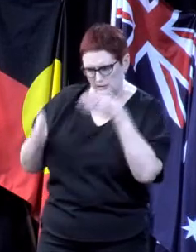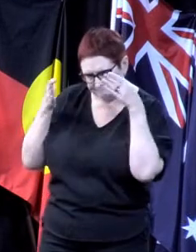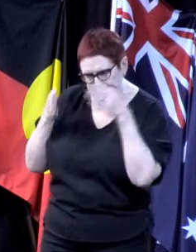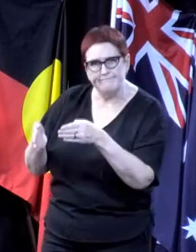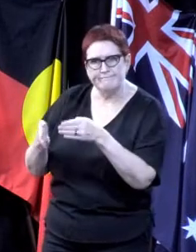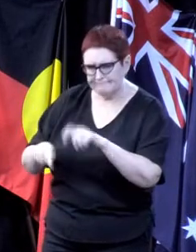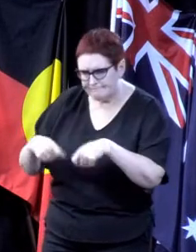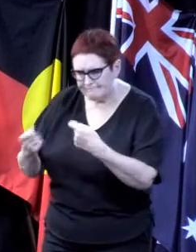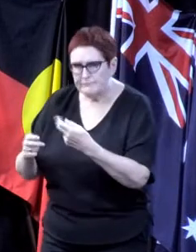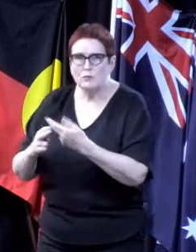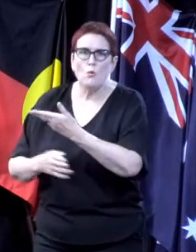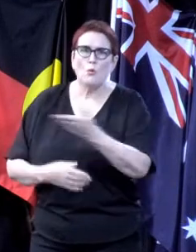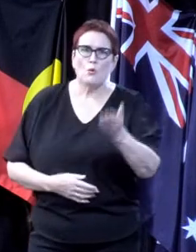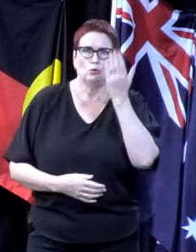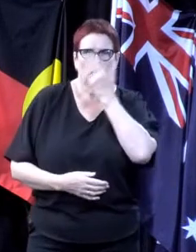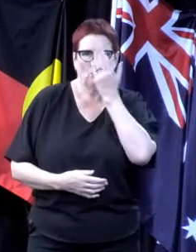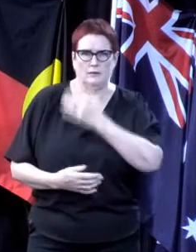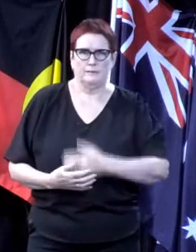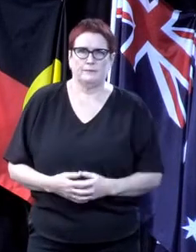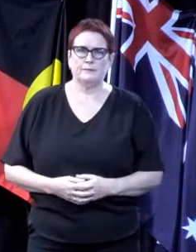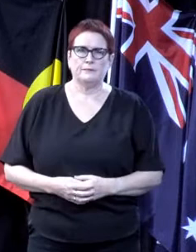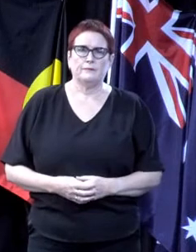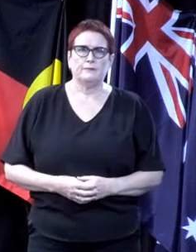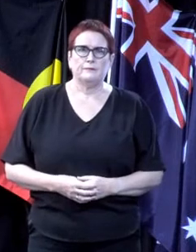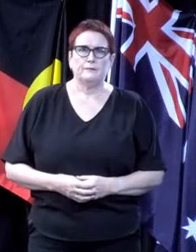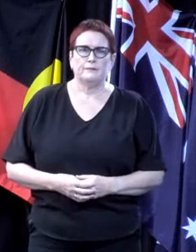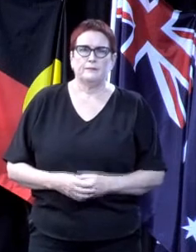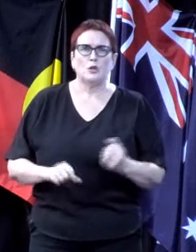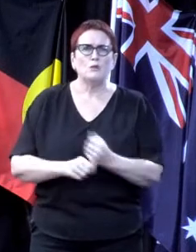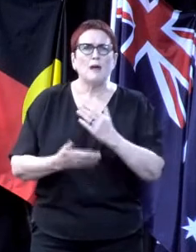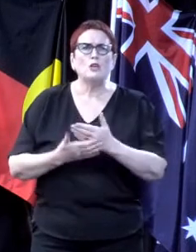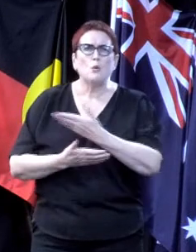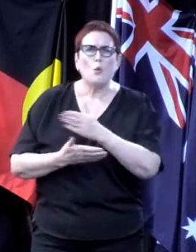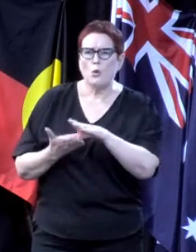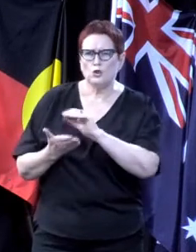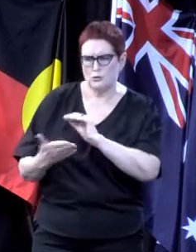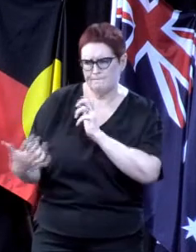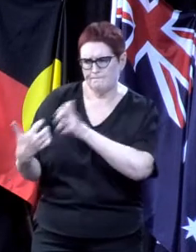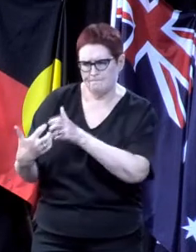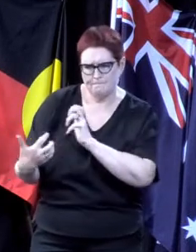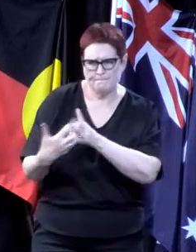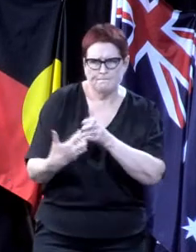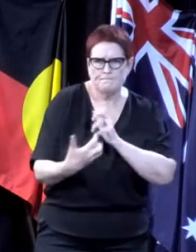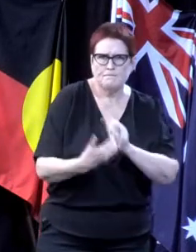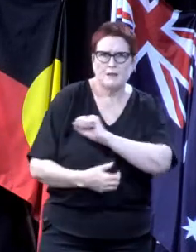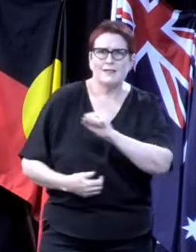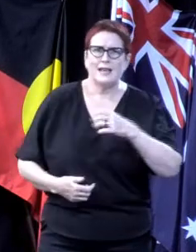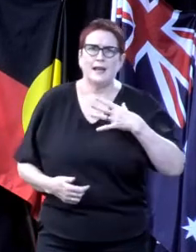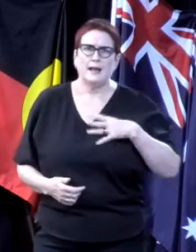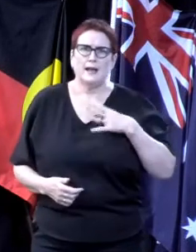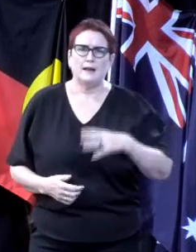by each school in meeting their individual needs. We also want to point out that, for a number of children,